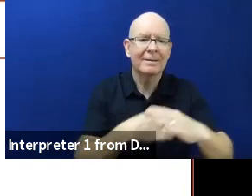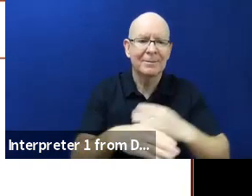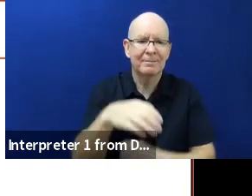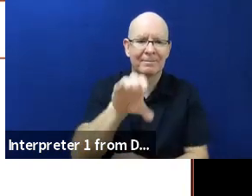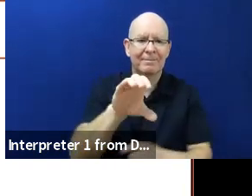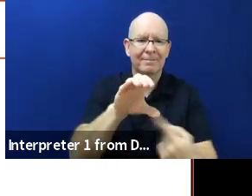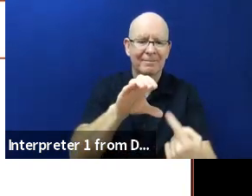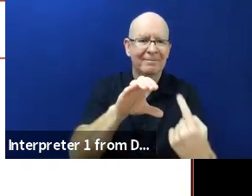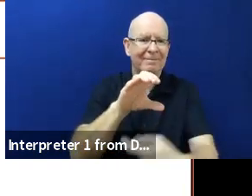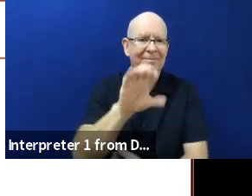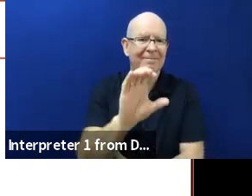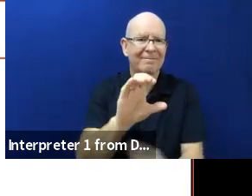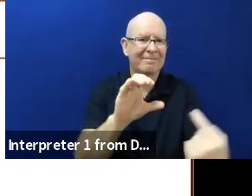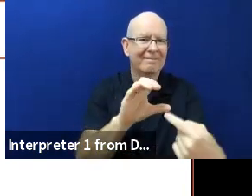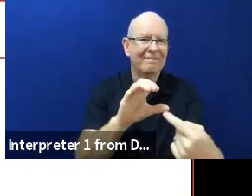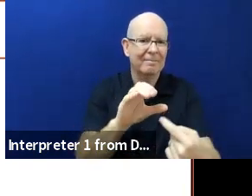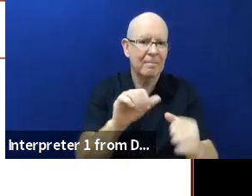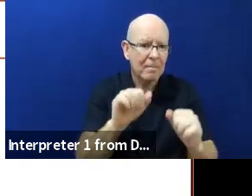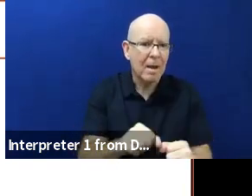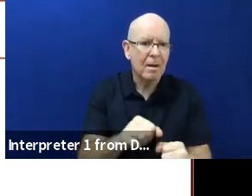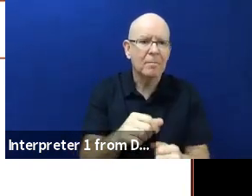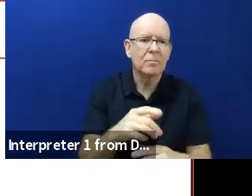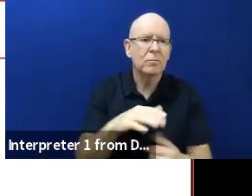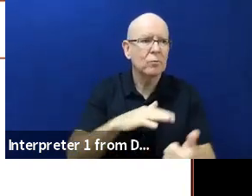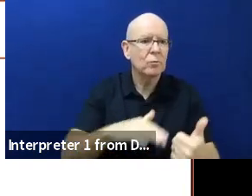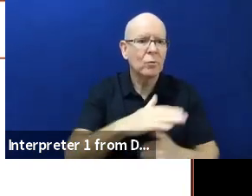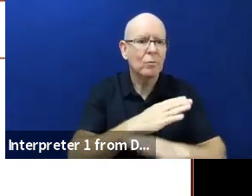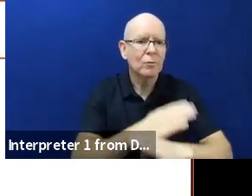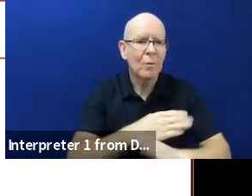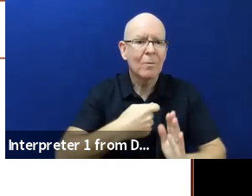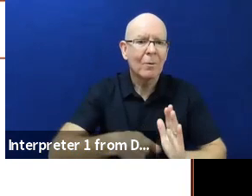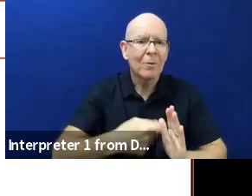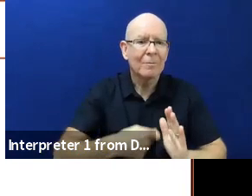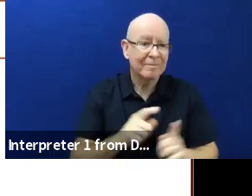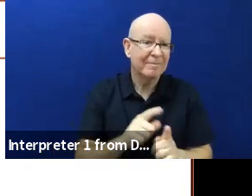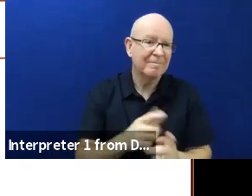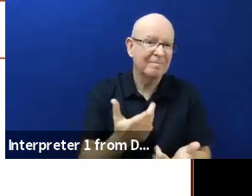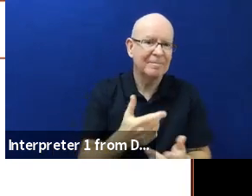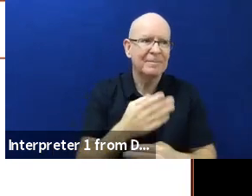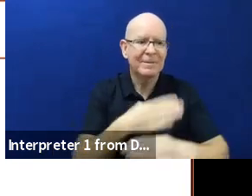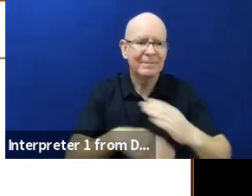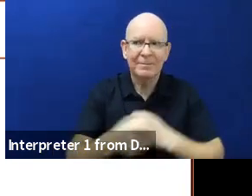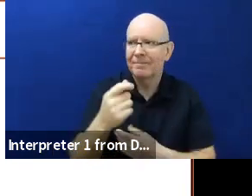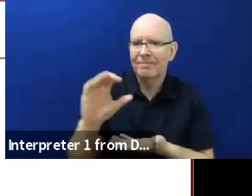allowance is more successful in terms of coverage as 97% of persons with disabilities registered